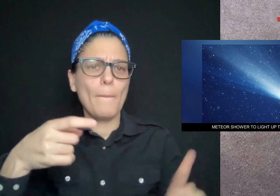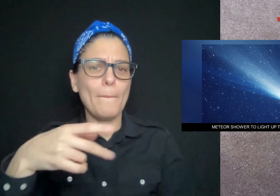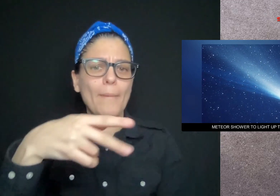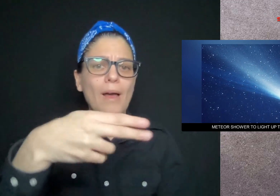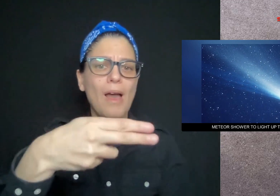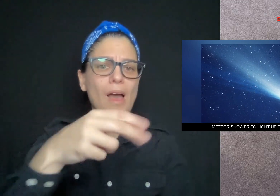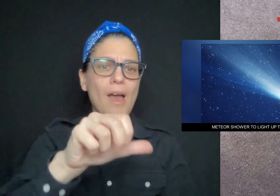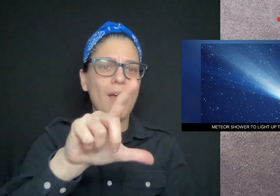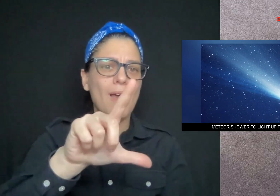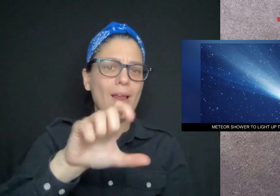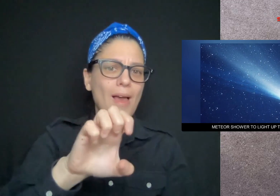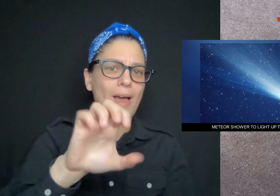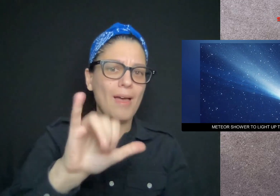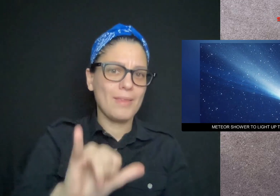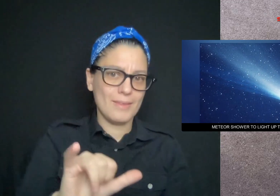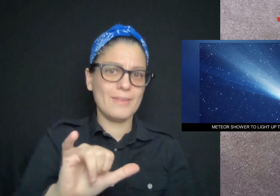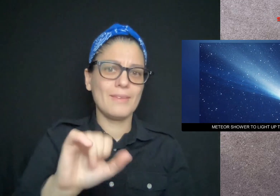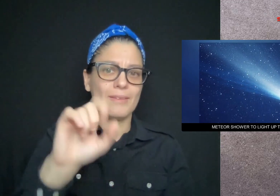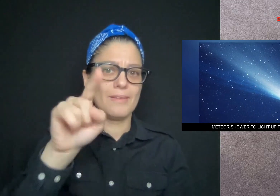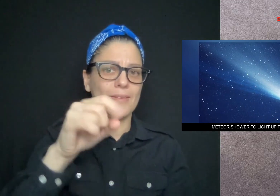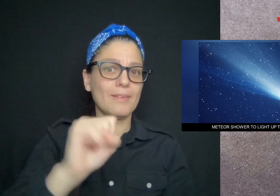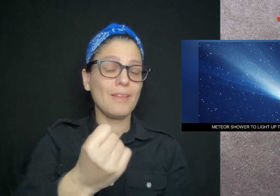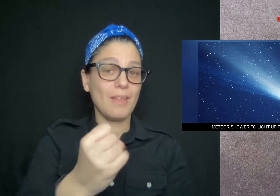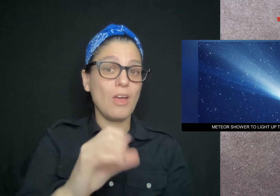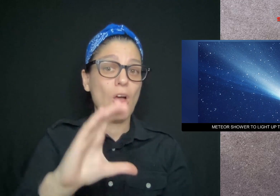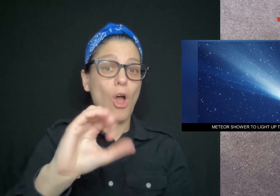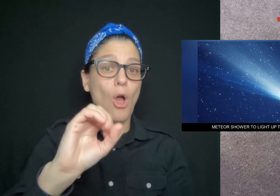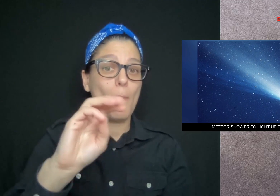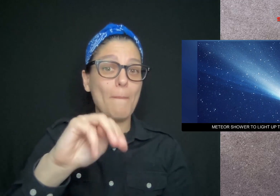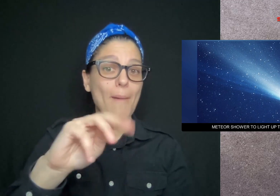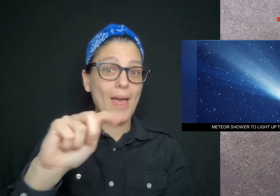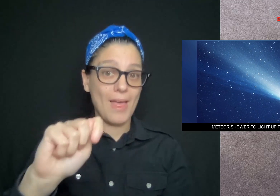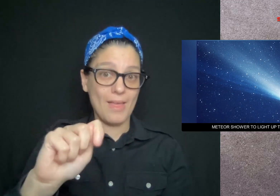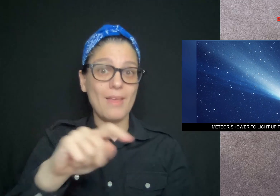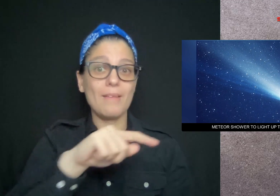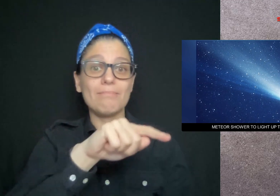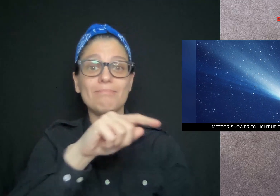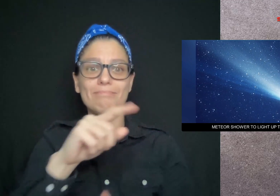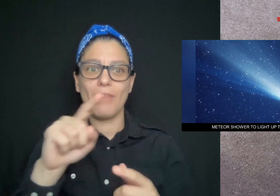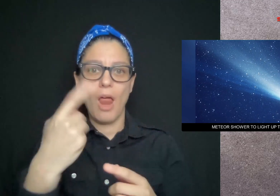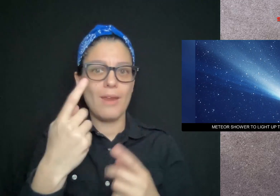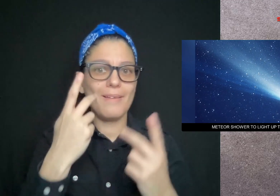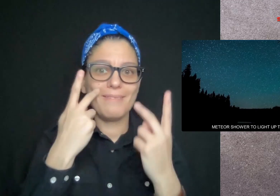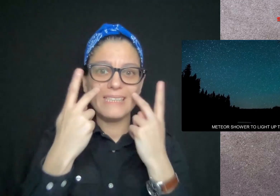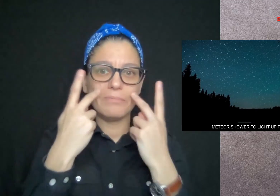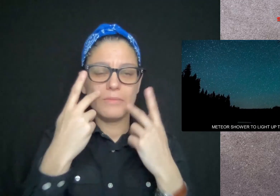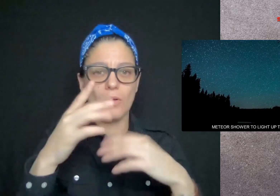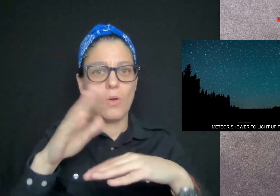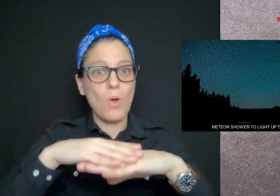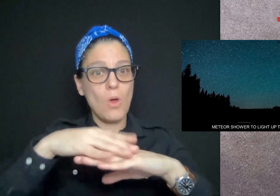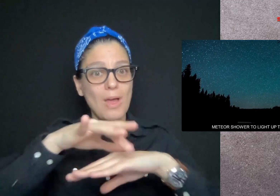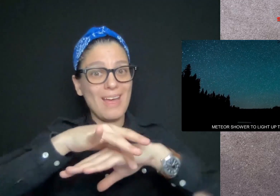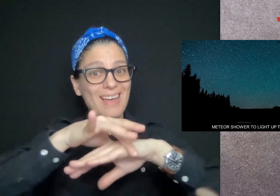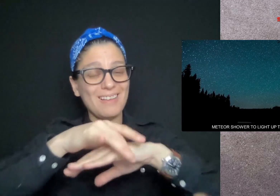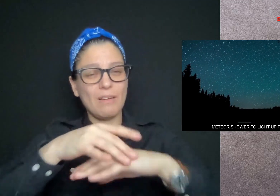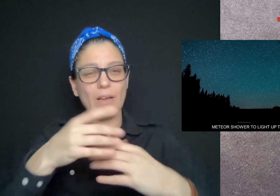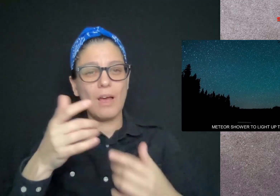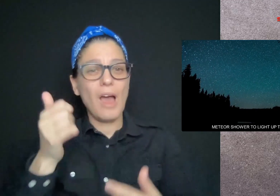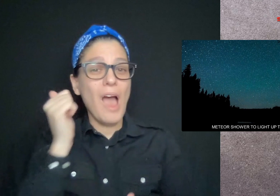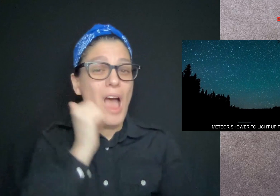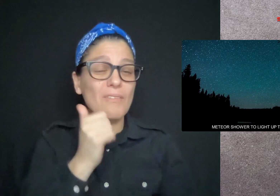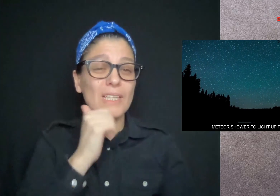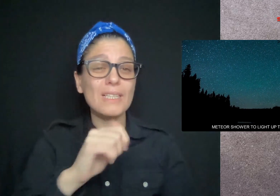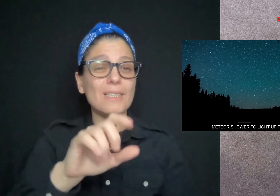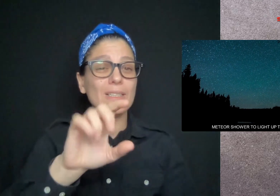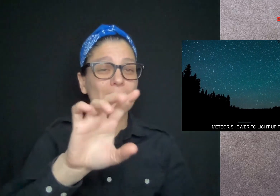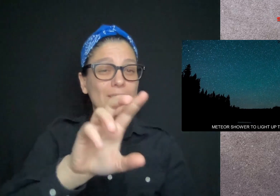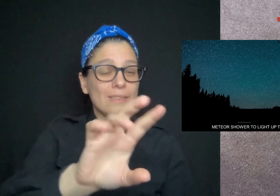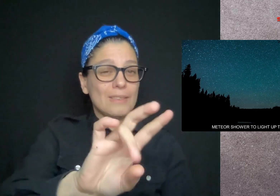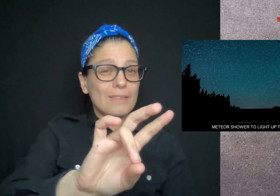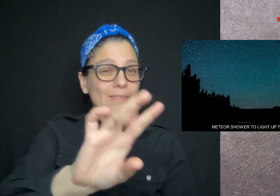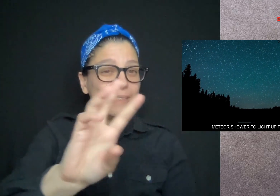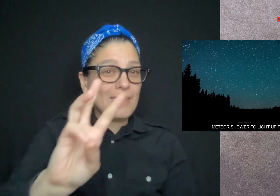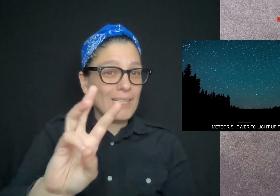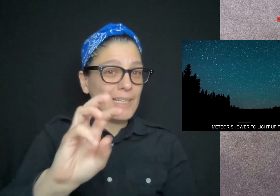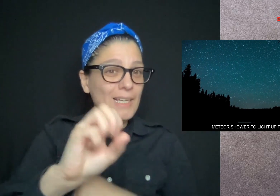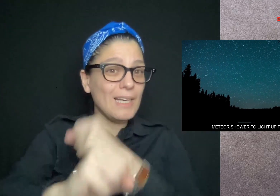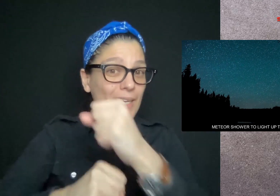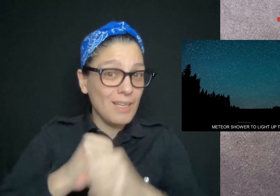these meteors are debris from Halley's Comet which are only visible to earth every 76 years